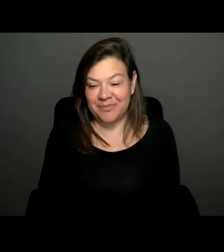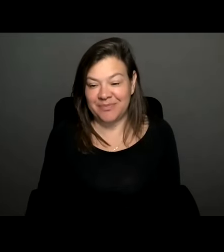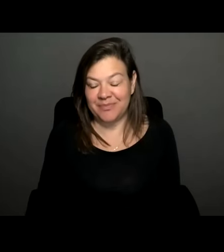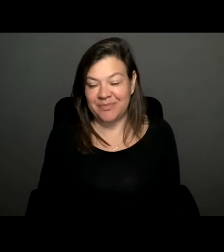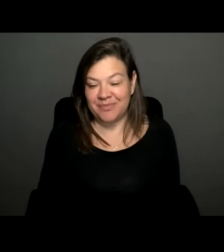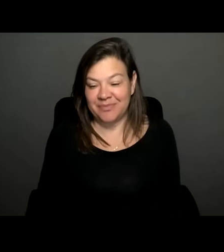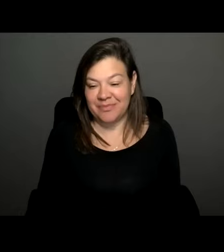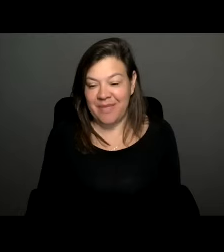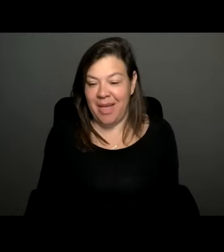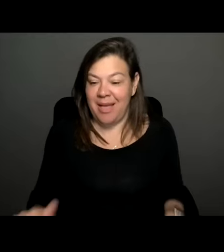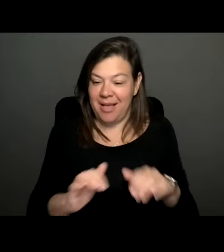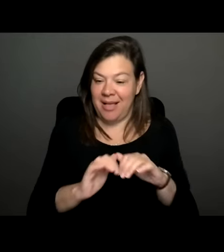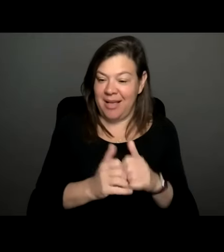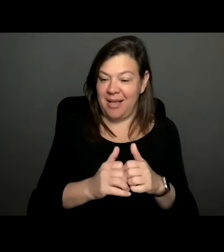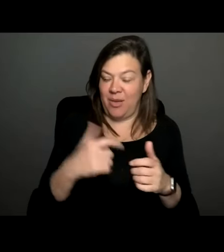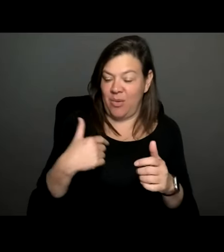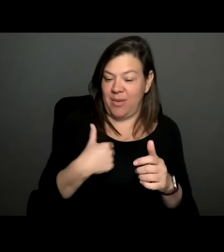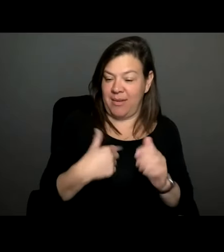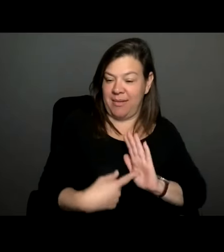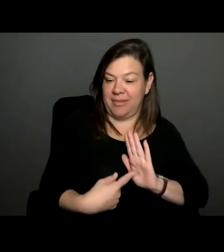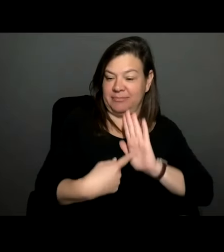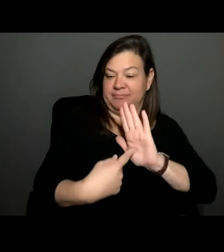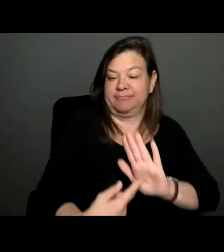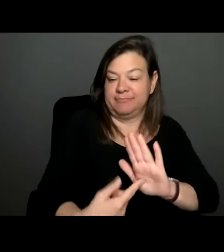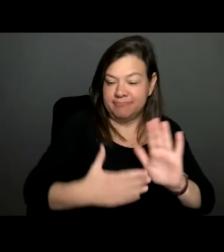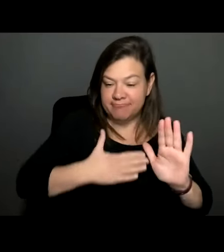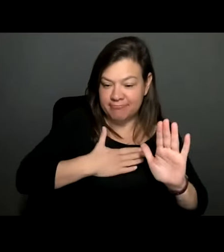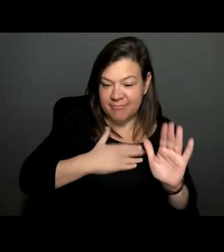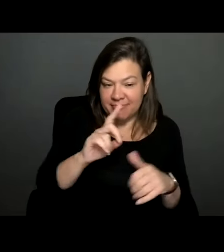how I present my disability and, you know, how I identify,